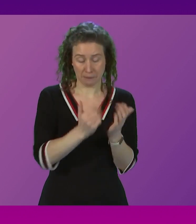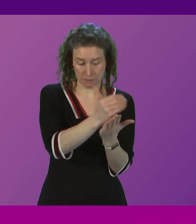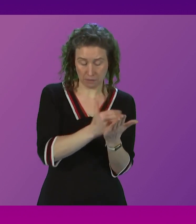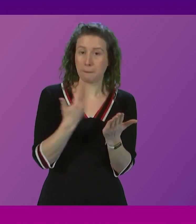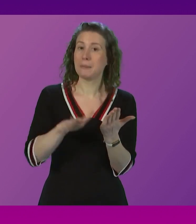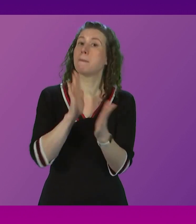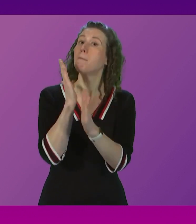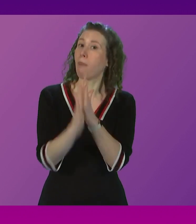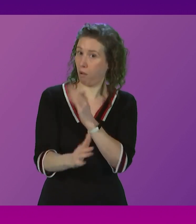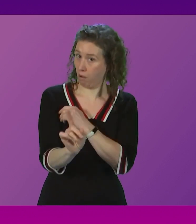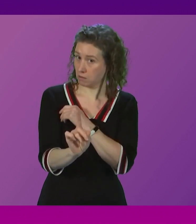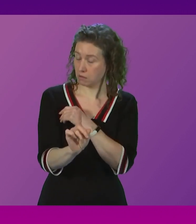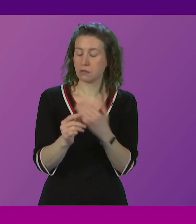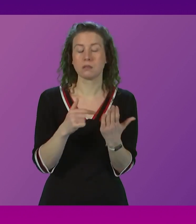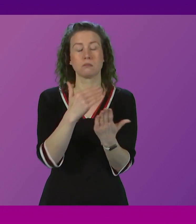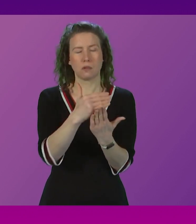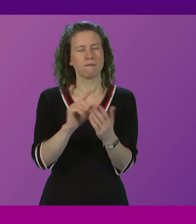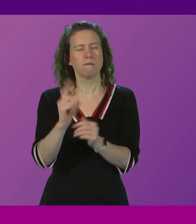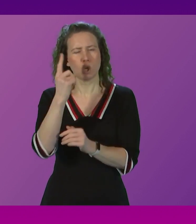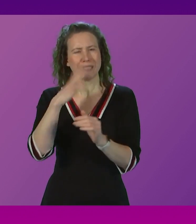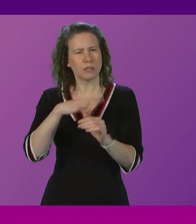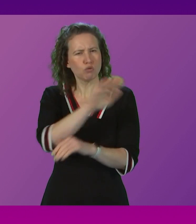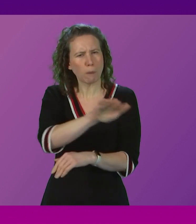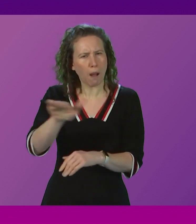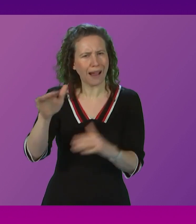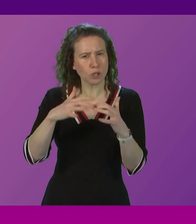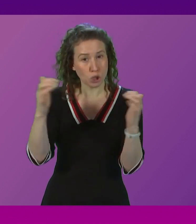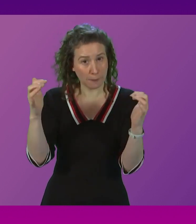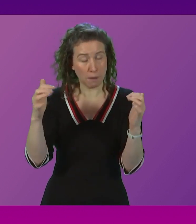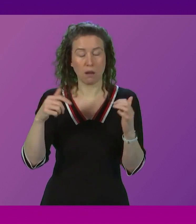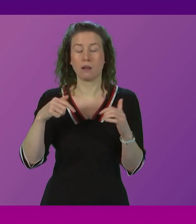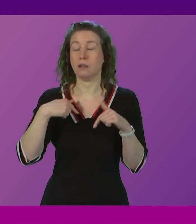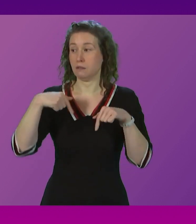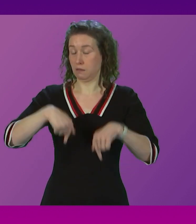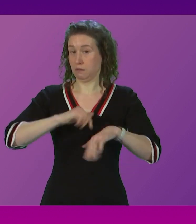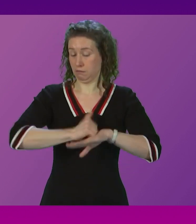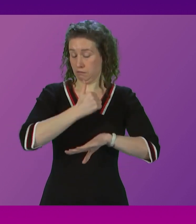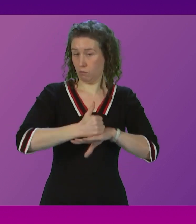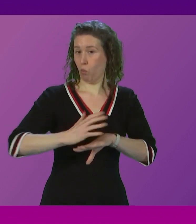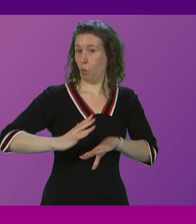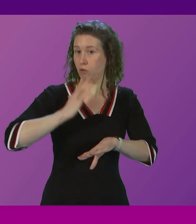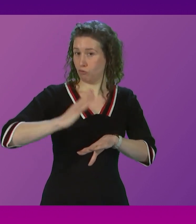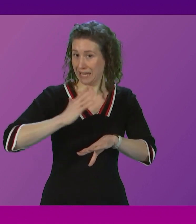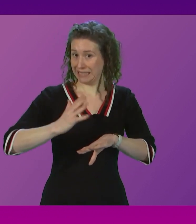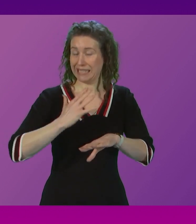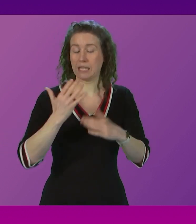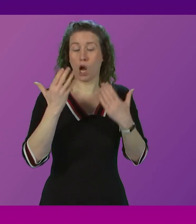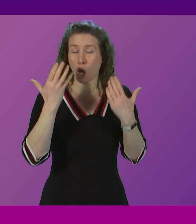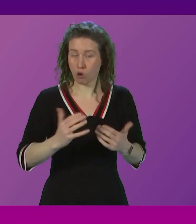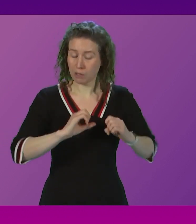accepted. I first remind the chamber that we already have in place robust provisions for